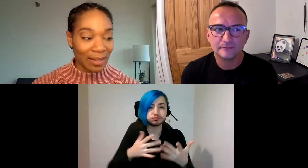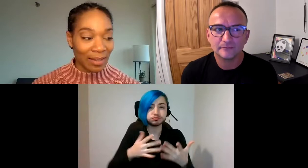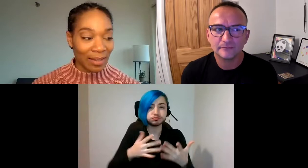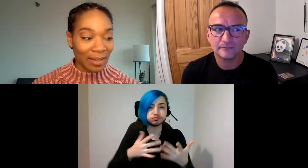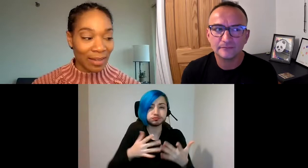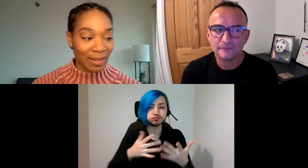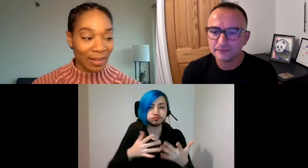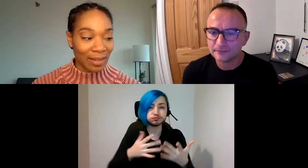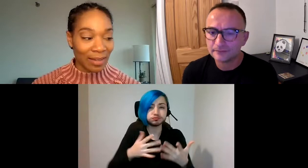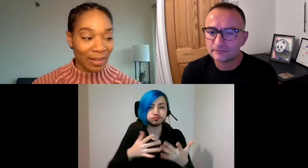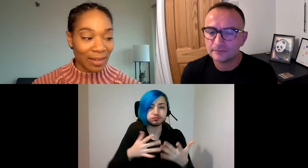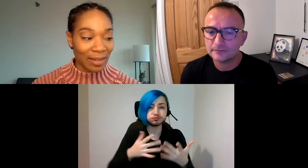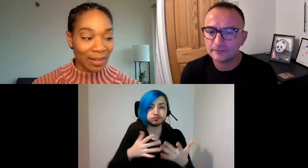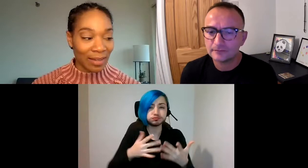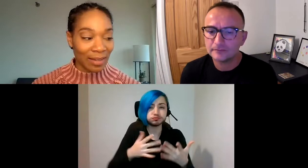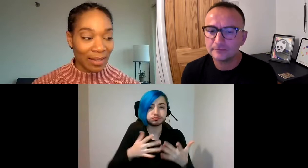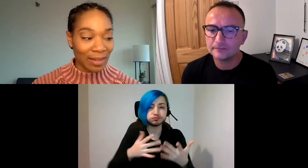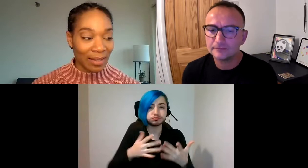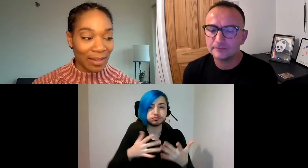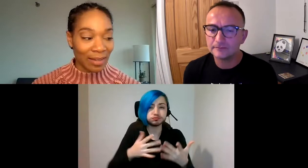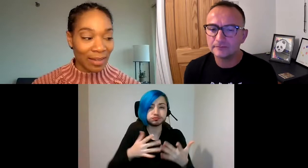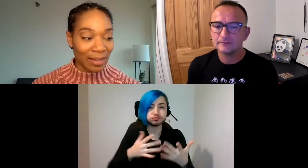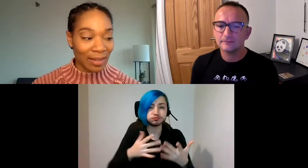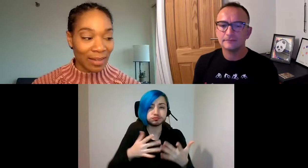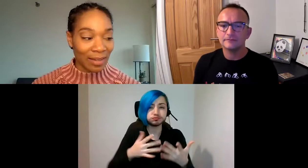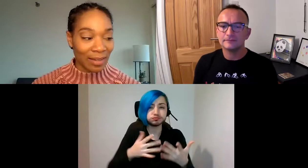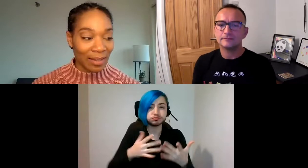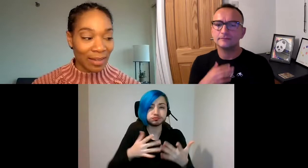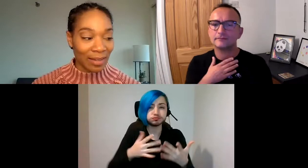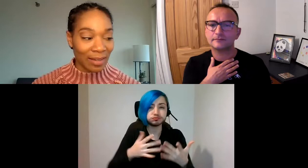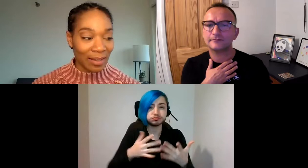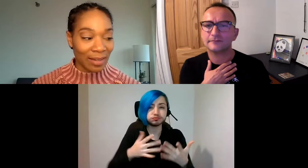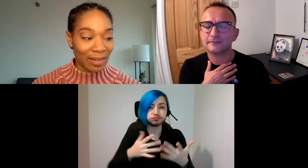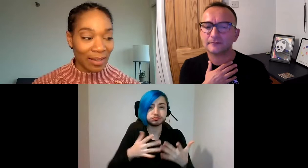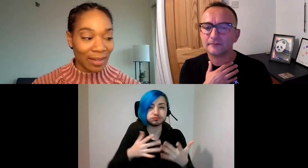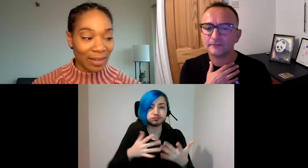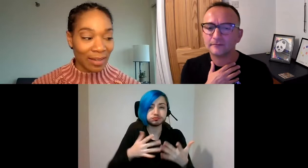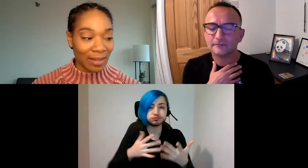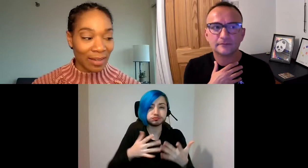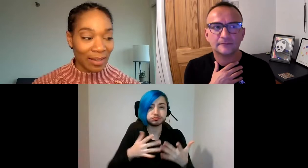I think I have frozen again. Sorry everybody.